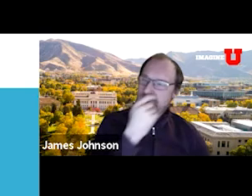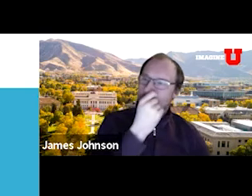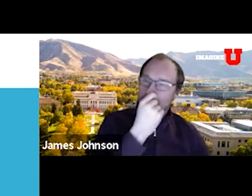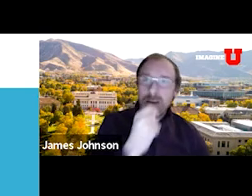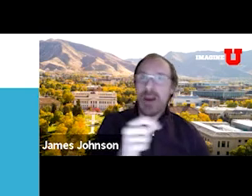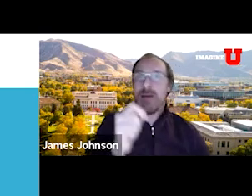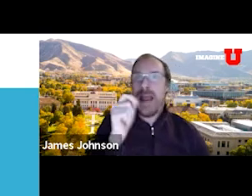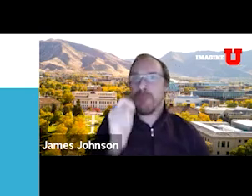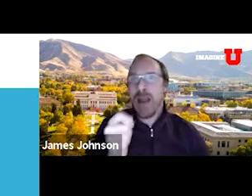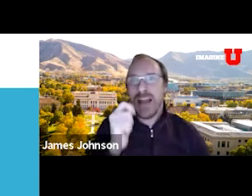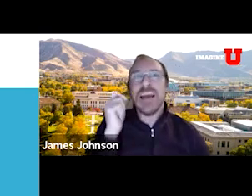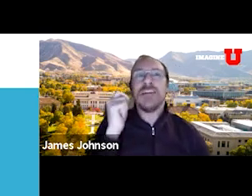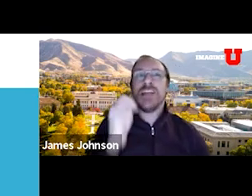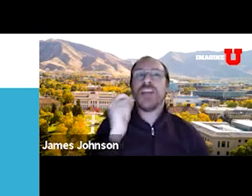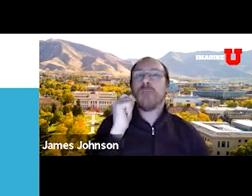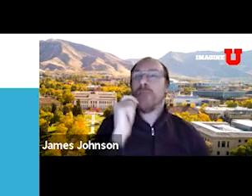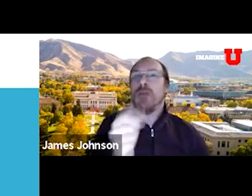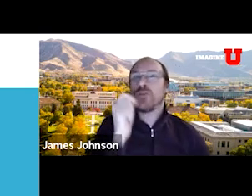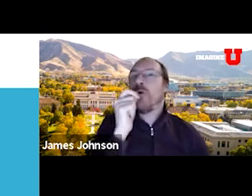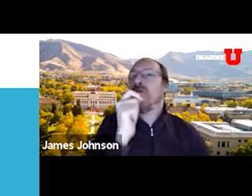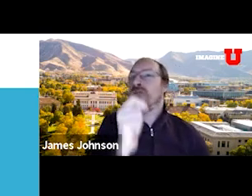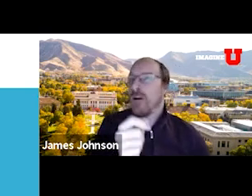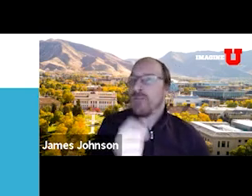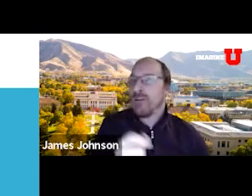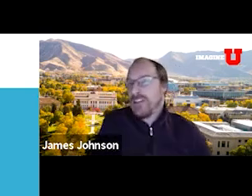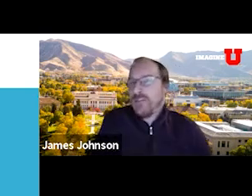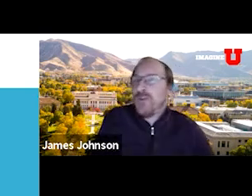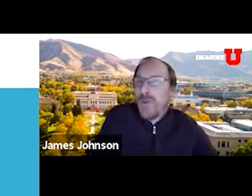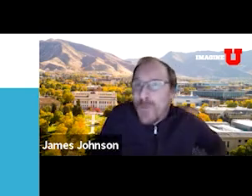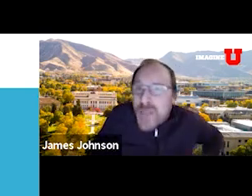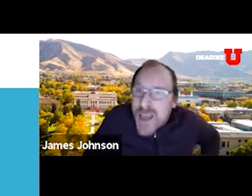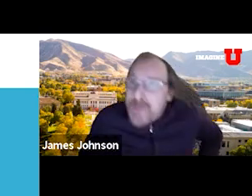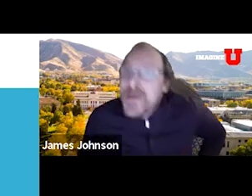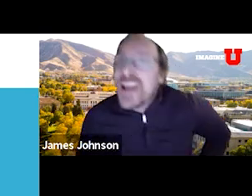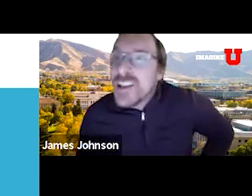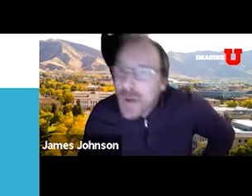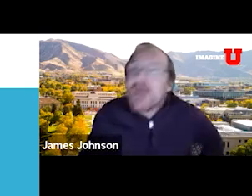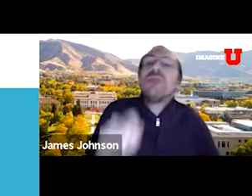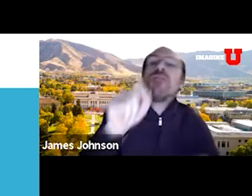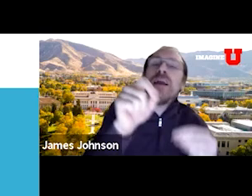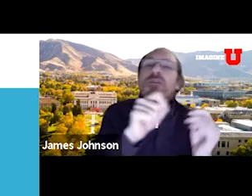and I will tell you, it made teaching middle school very, very difficult, because my frame of